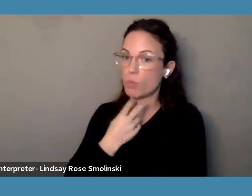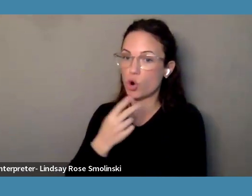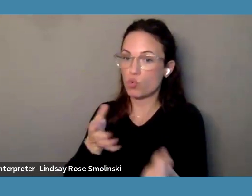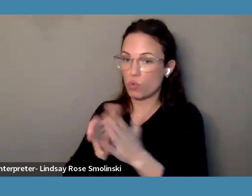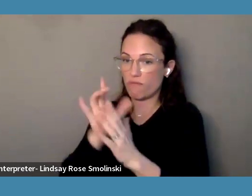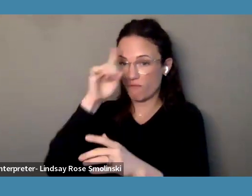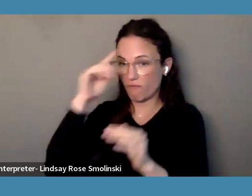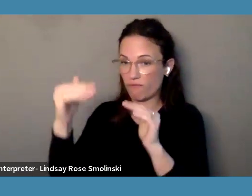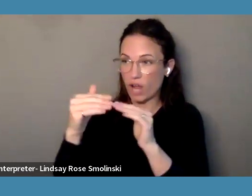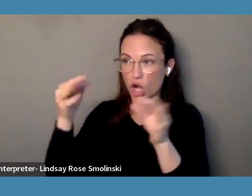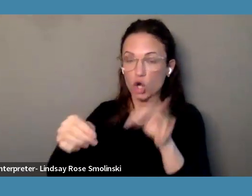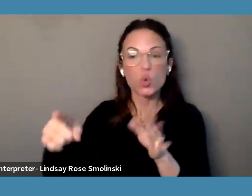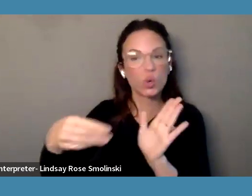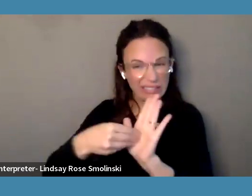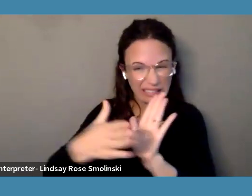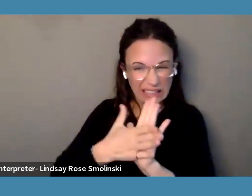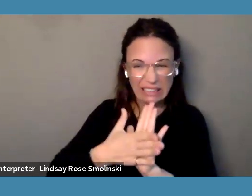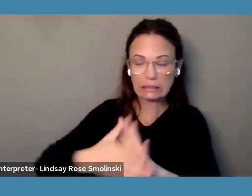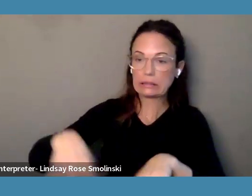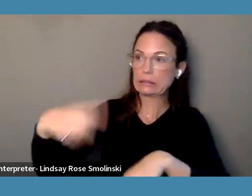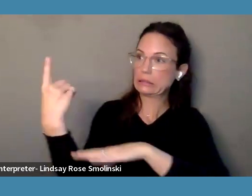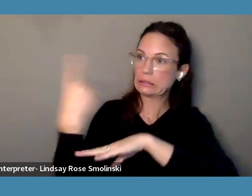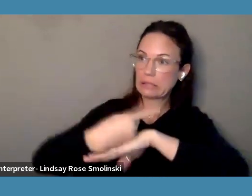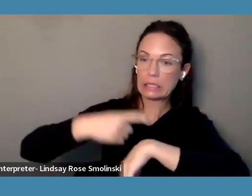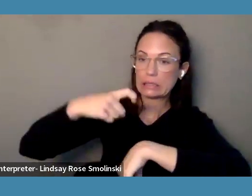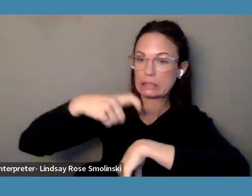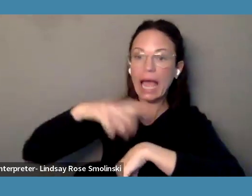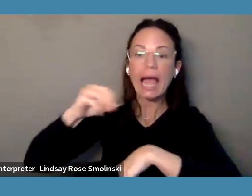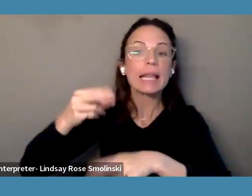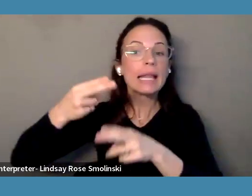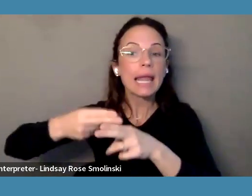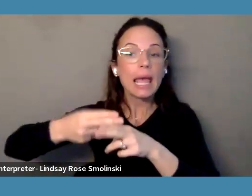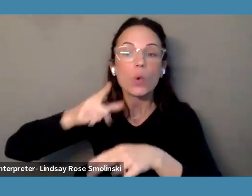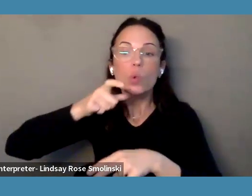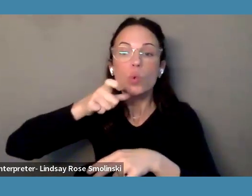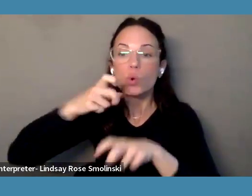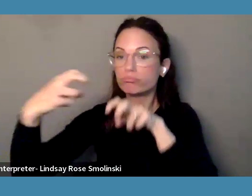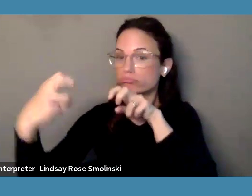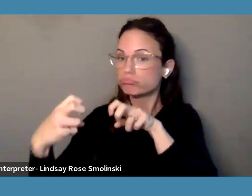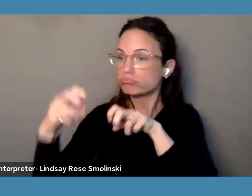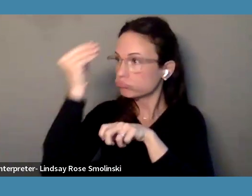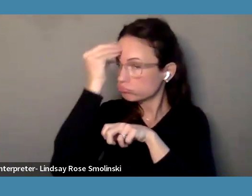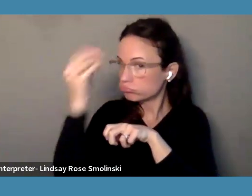write down the date, time and name of the staff you speak with when you make a verbal request.